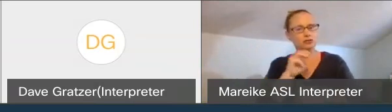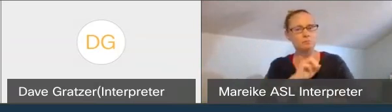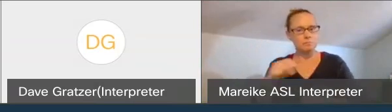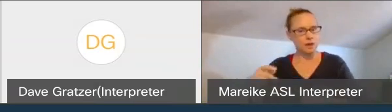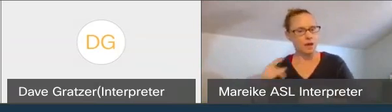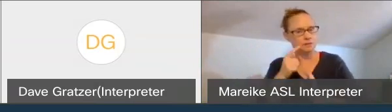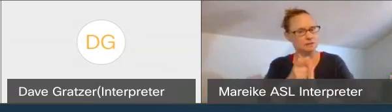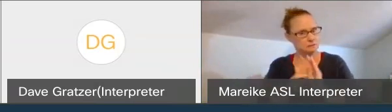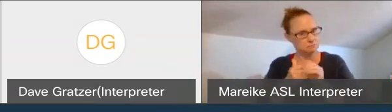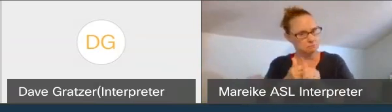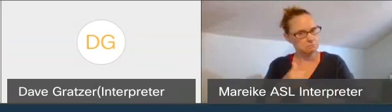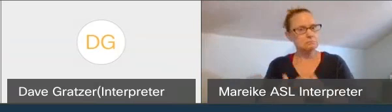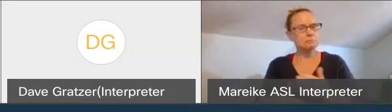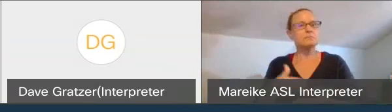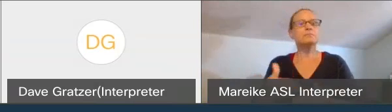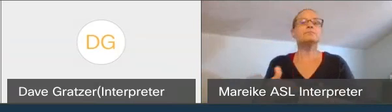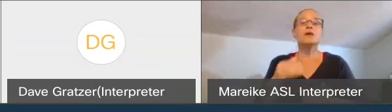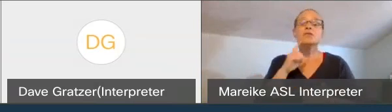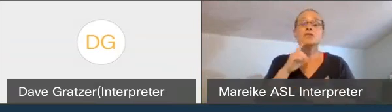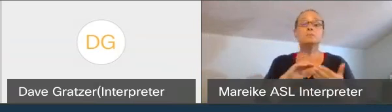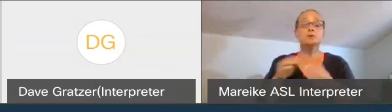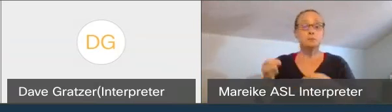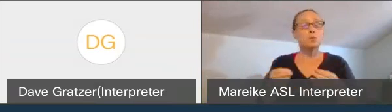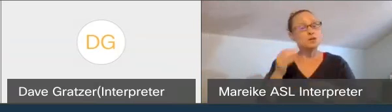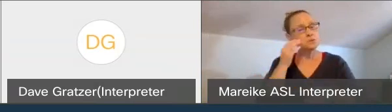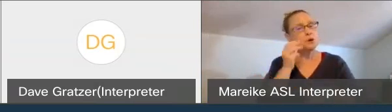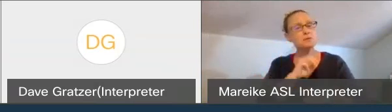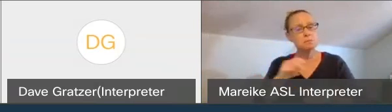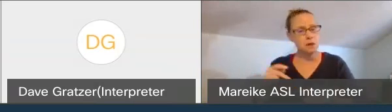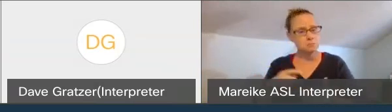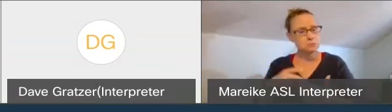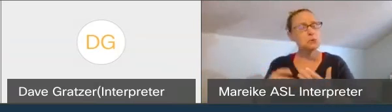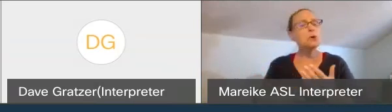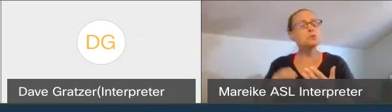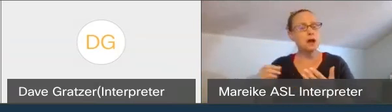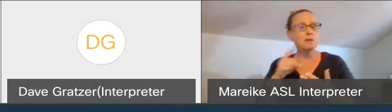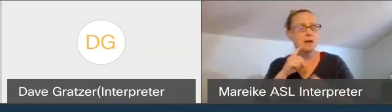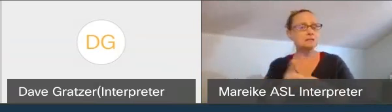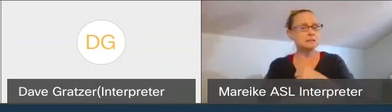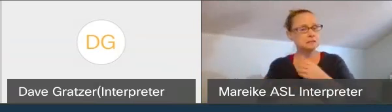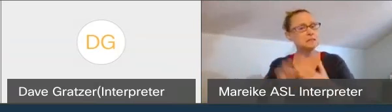The Billings Municipal Court is aware of the MAAP program and as--as a sentencing option for our defendants.